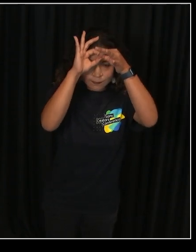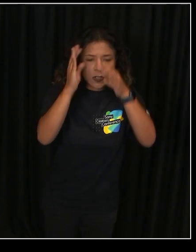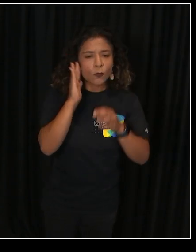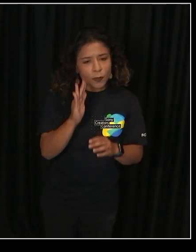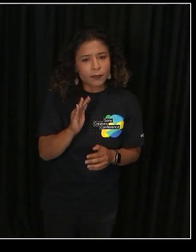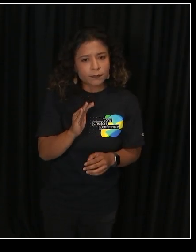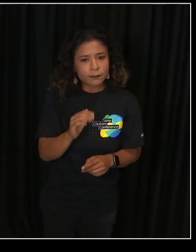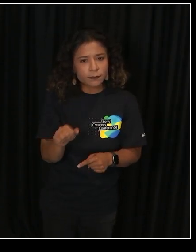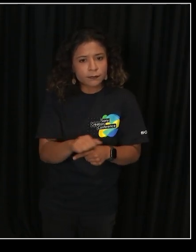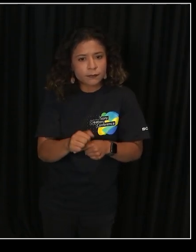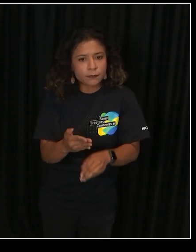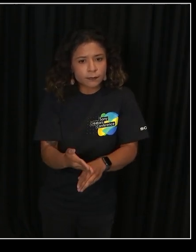and effectively in this environment.